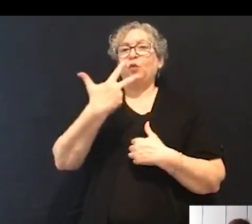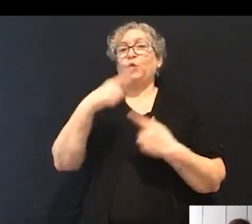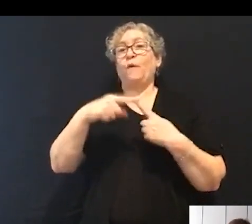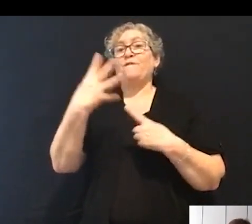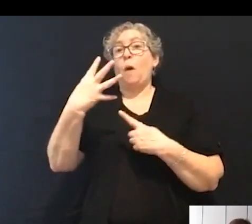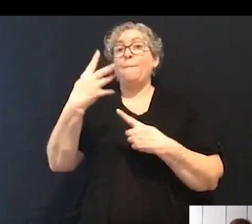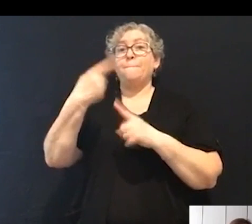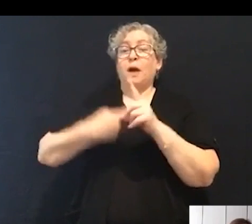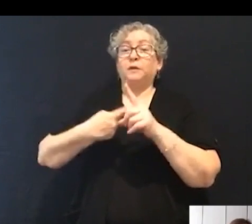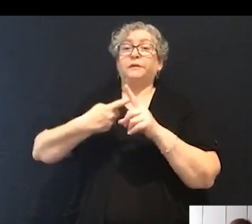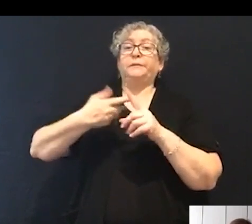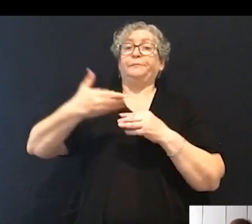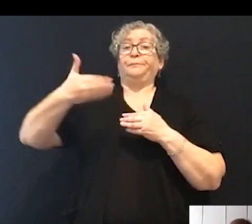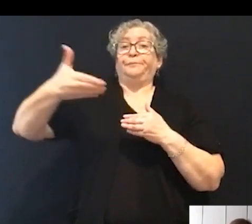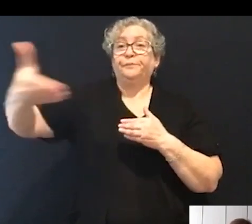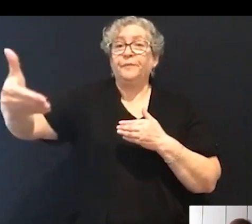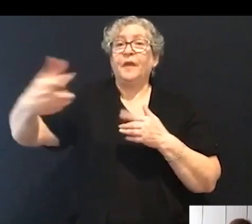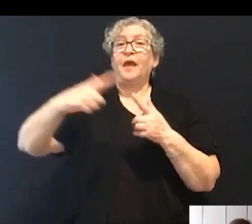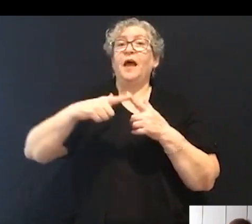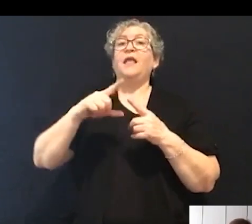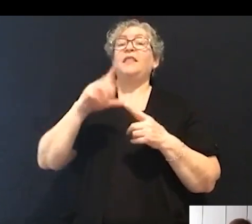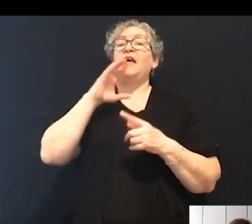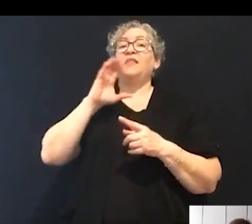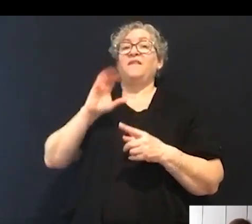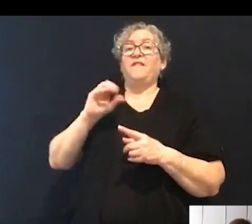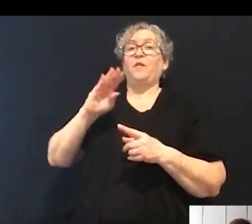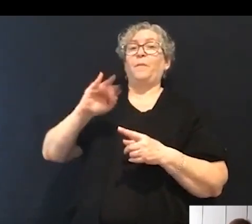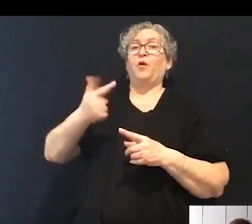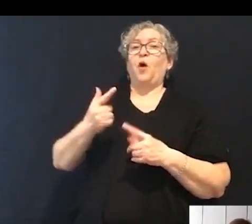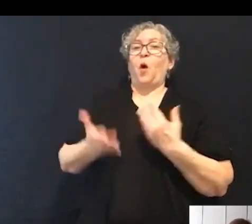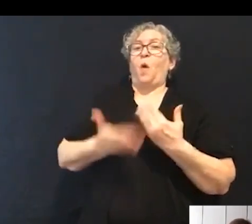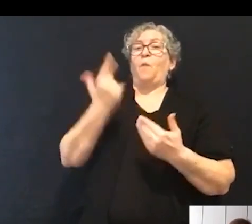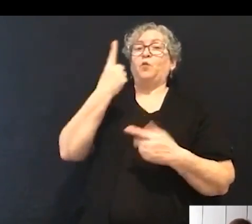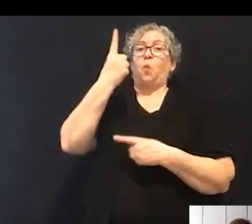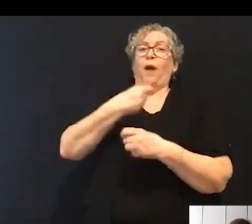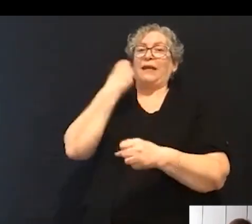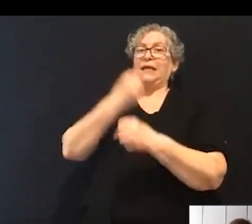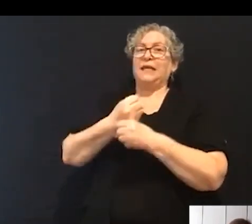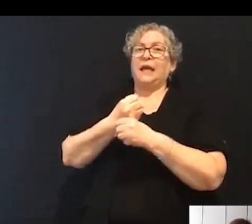And the 50 microgram had almost up to one year follow up.